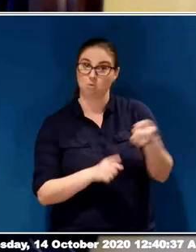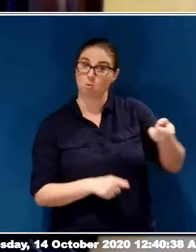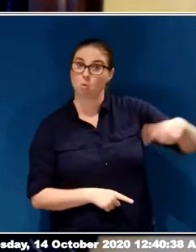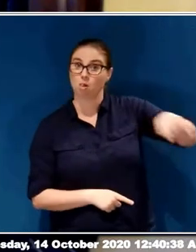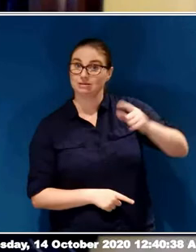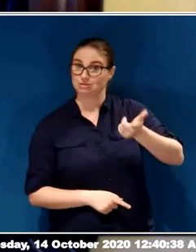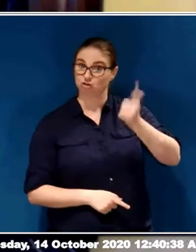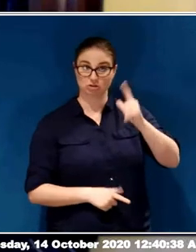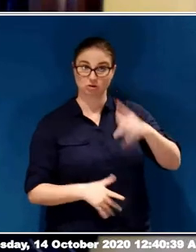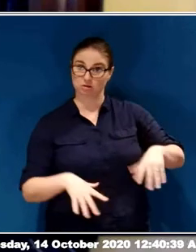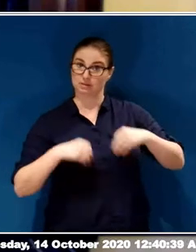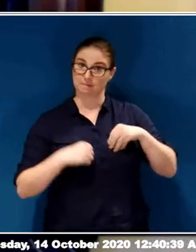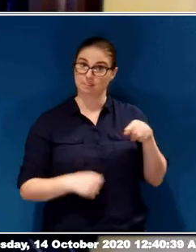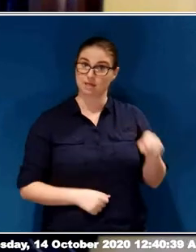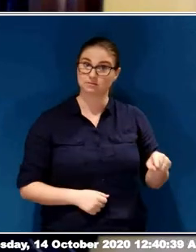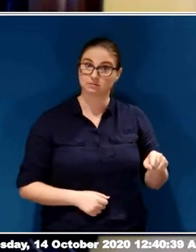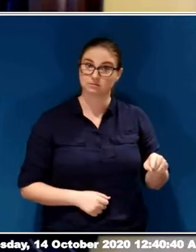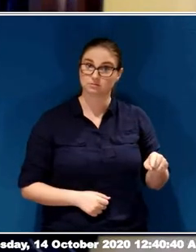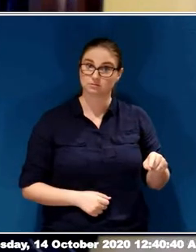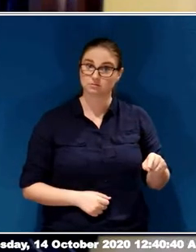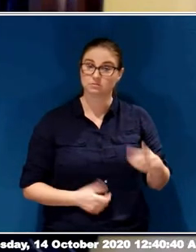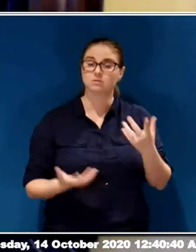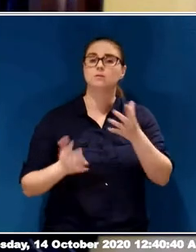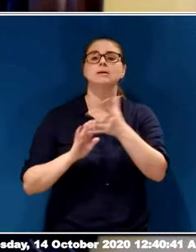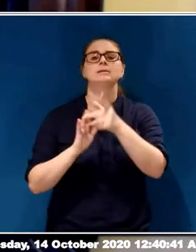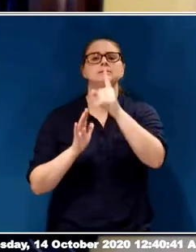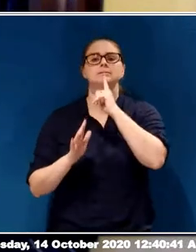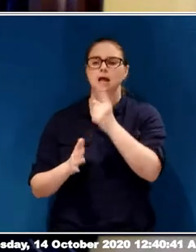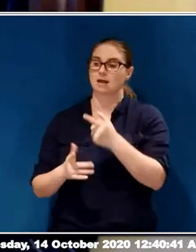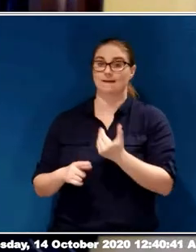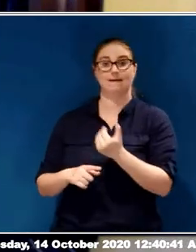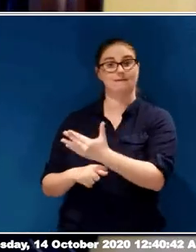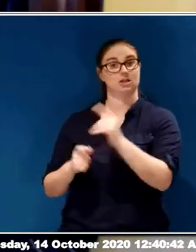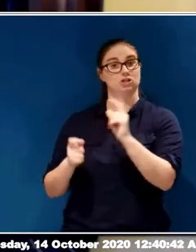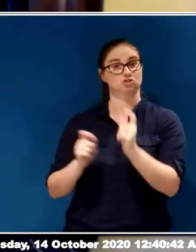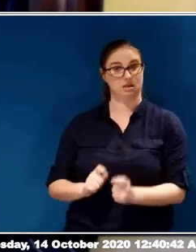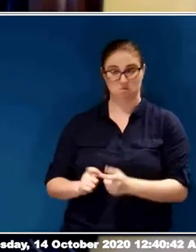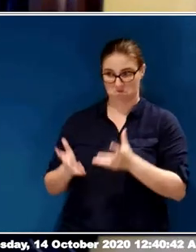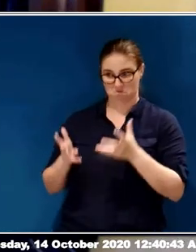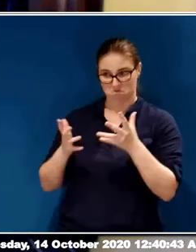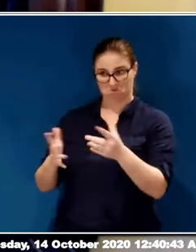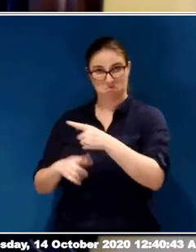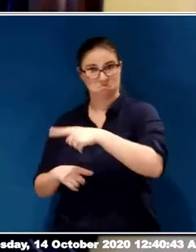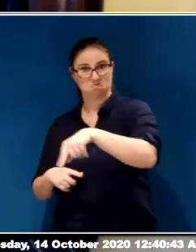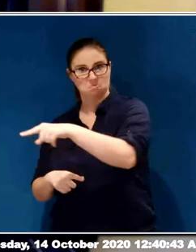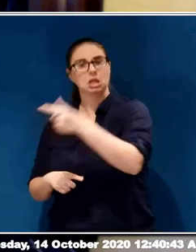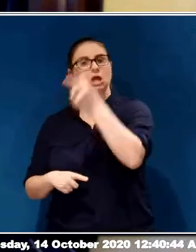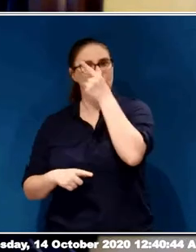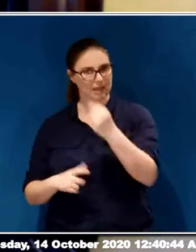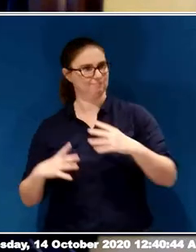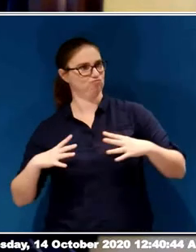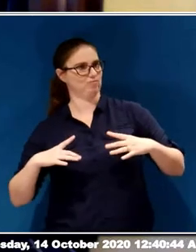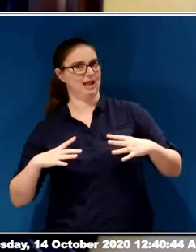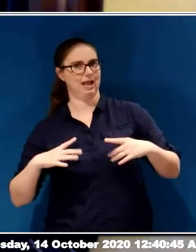student to take a break, did all the teachers provide the student with access to that break. Okay.